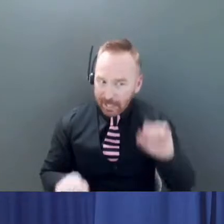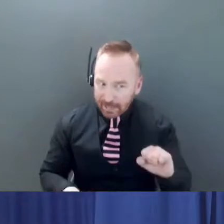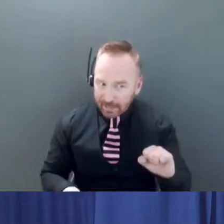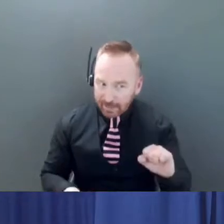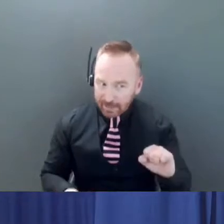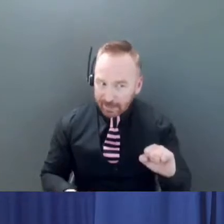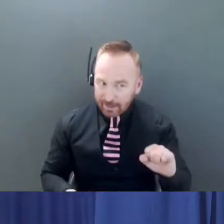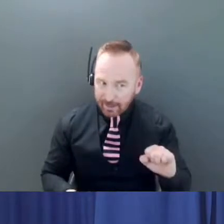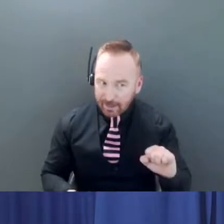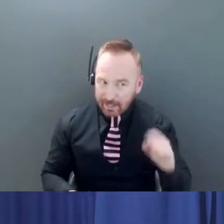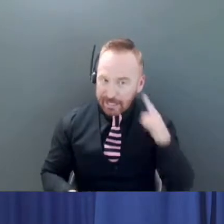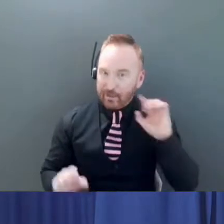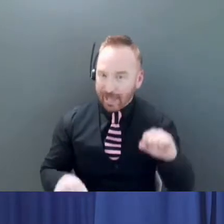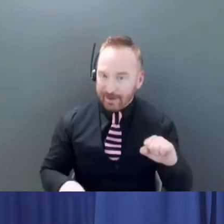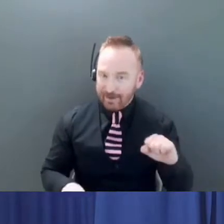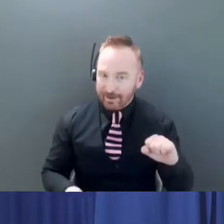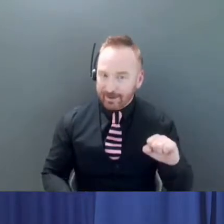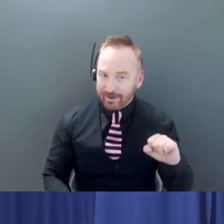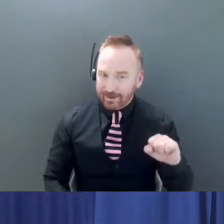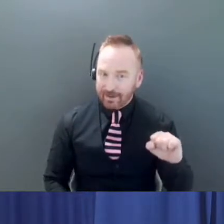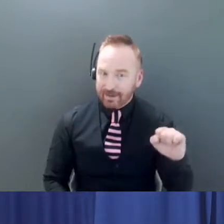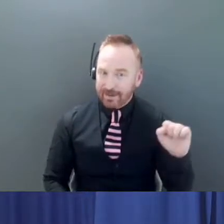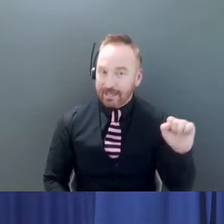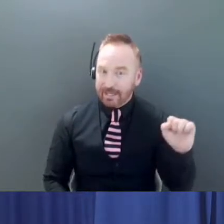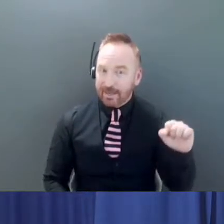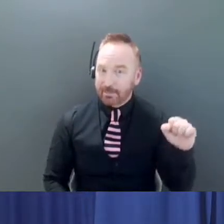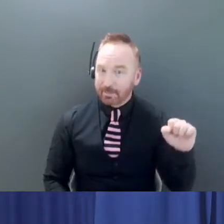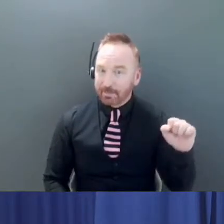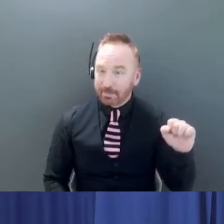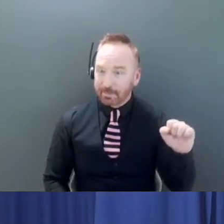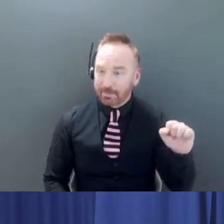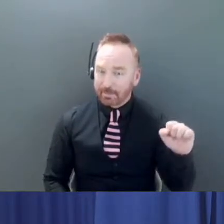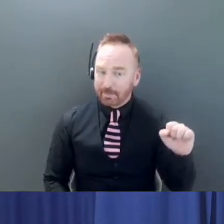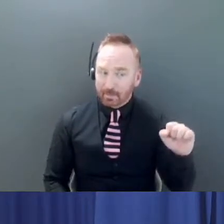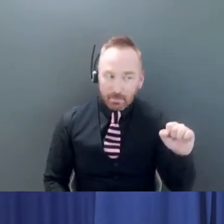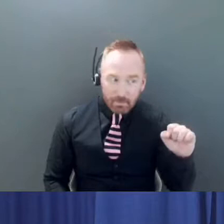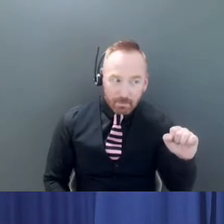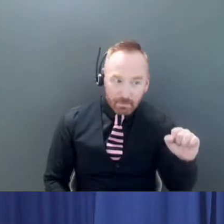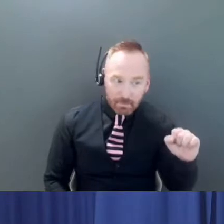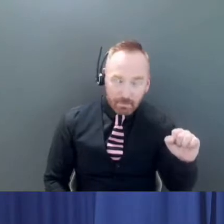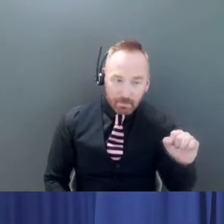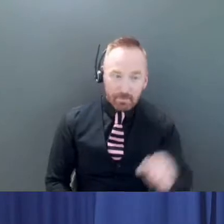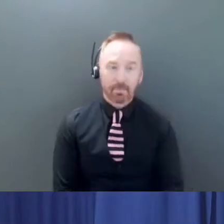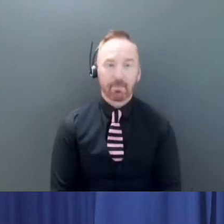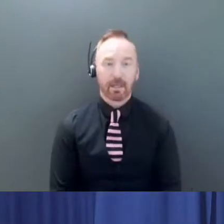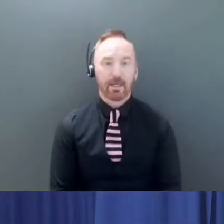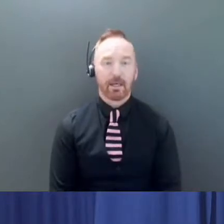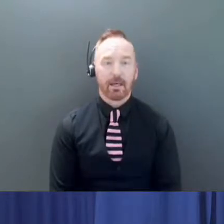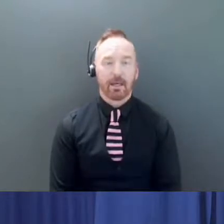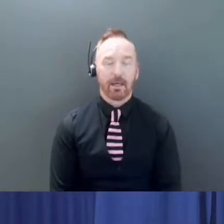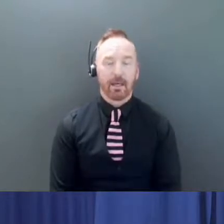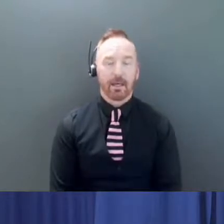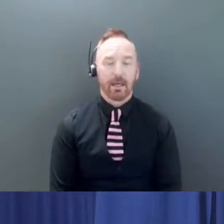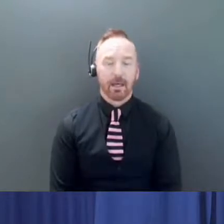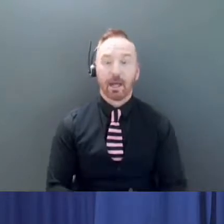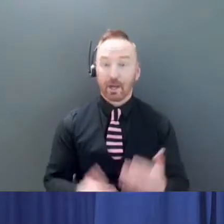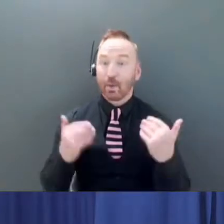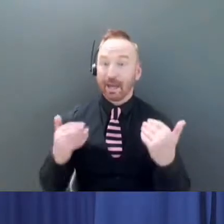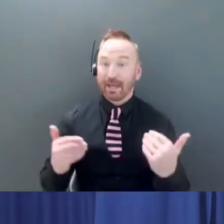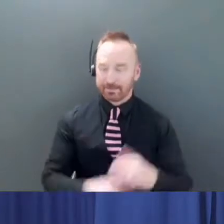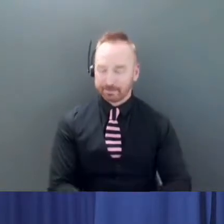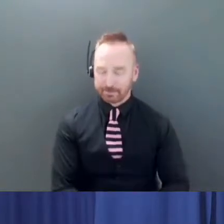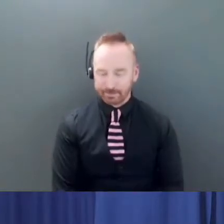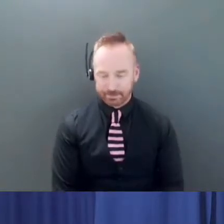Can you hear me now?